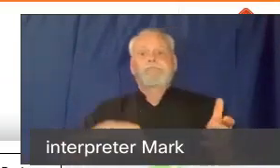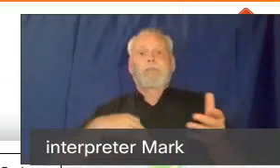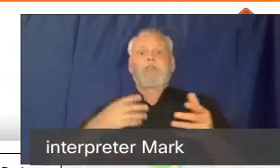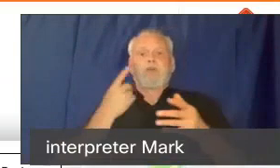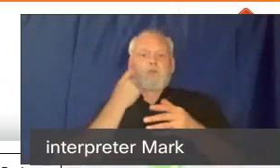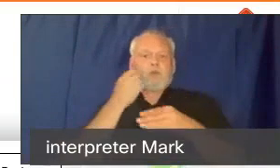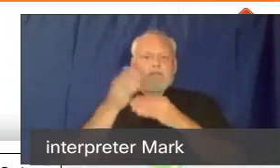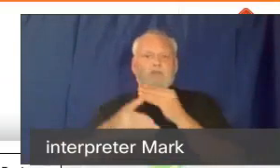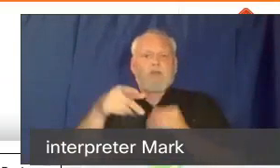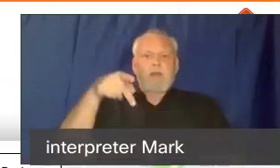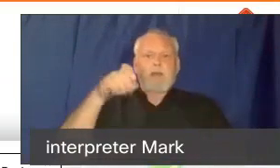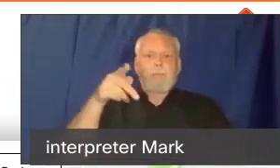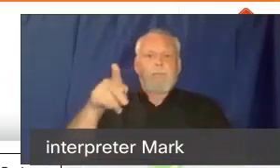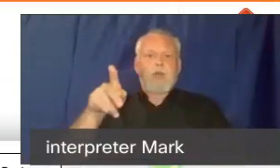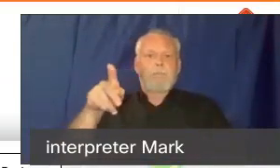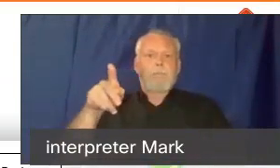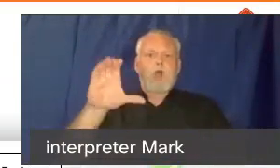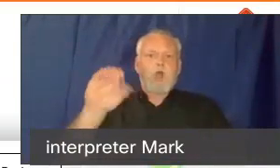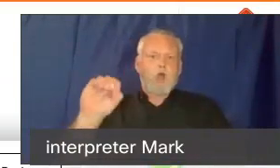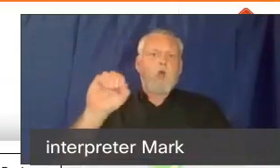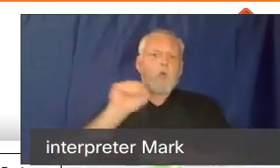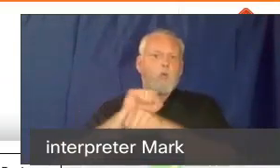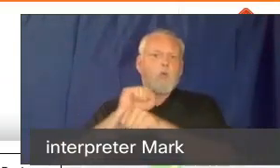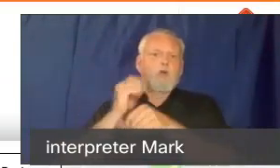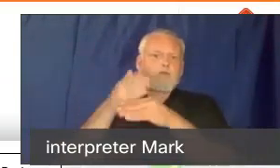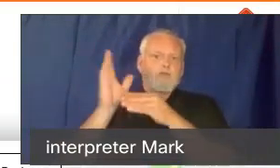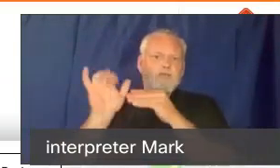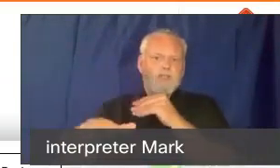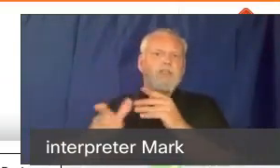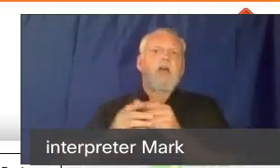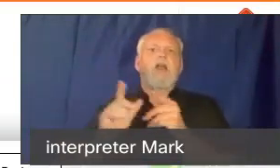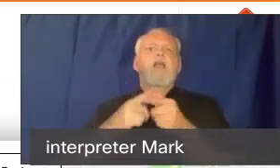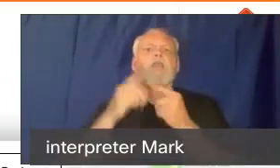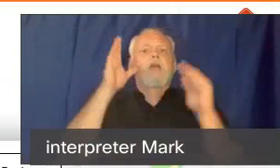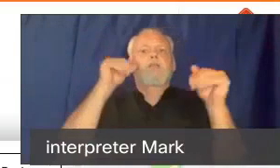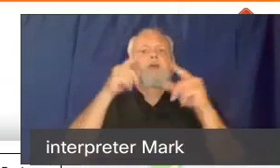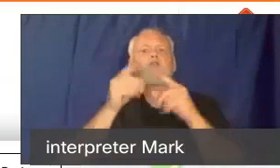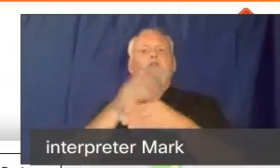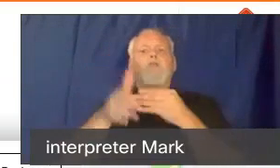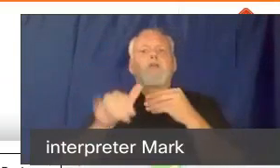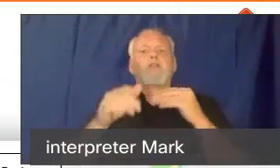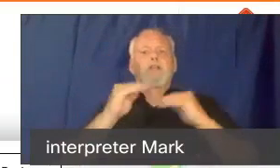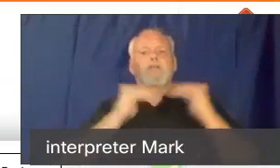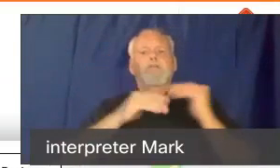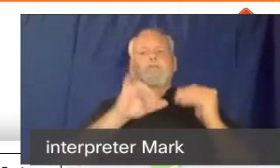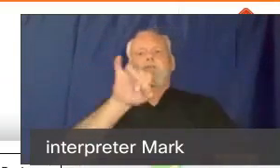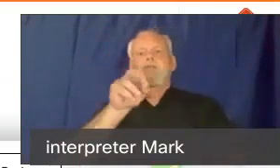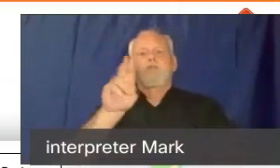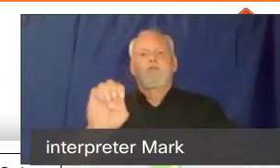To just move that into construction and we were expected to. Complete that construction in June.